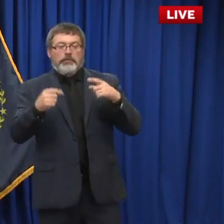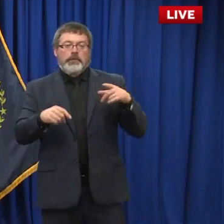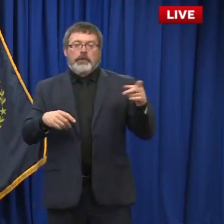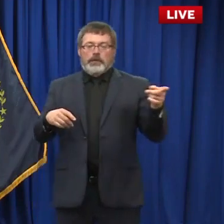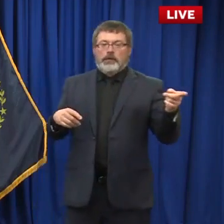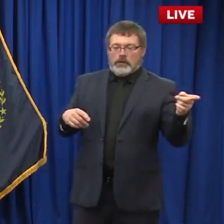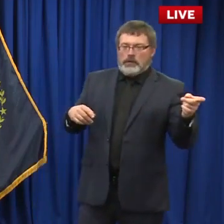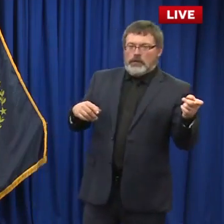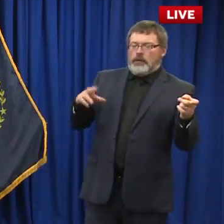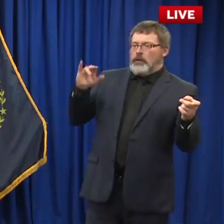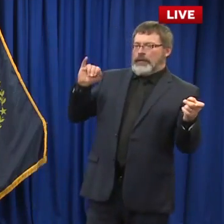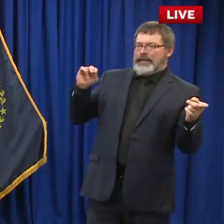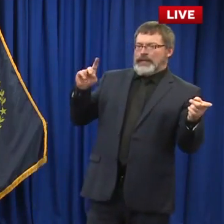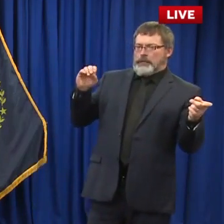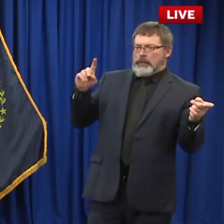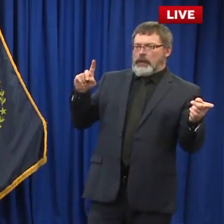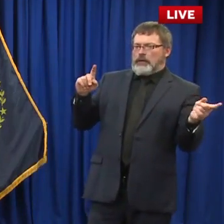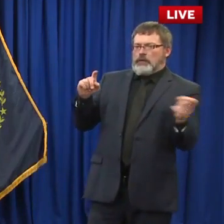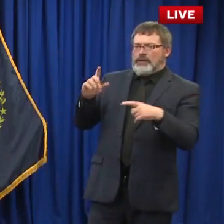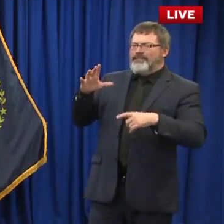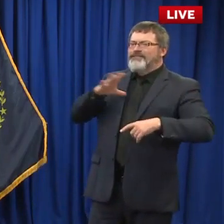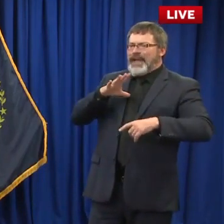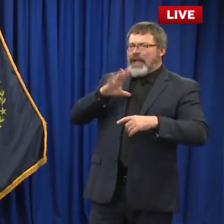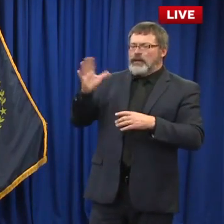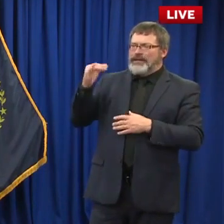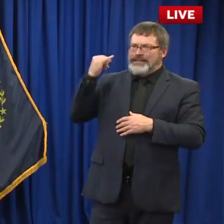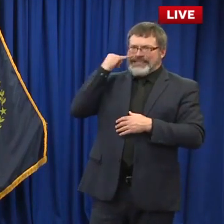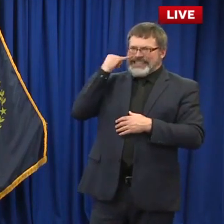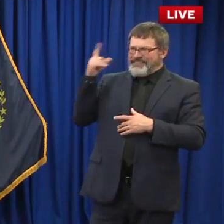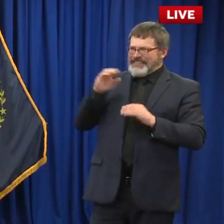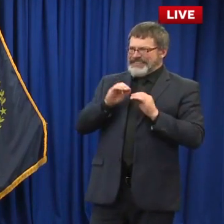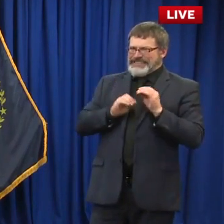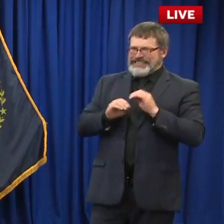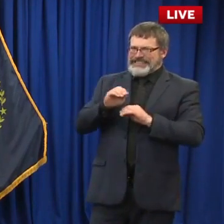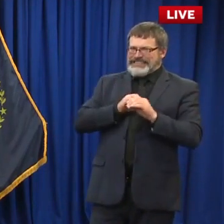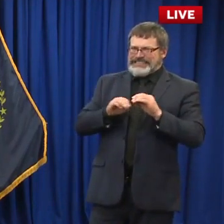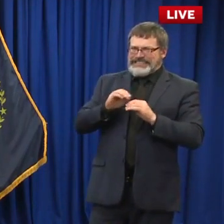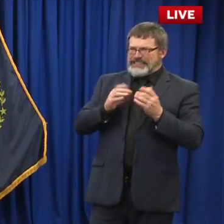BUT IN TERMS OF REVENUE, THERE IS NO MONEY FOR REVENUE SHORTFALLS AT THE SAME LOCAL LEVEL.